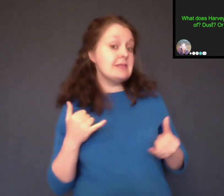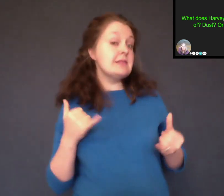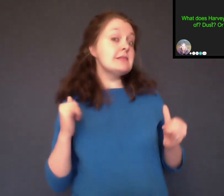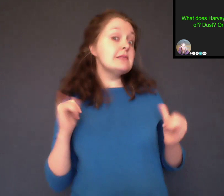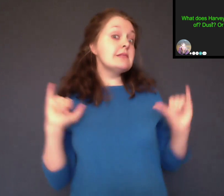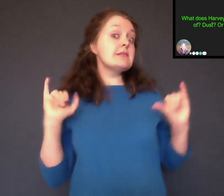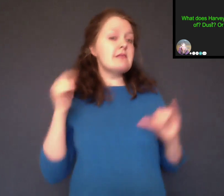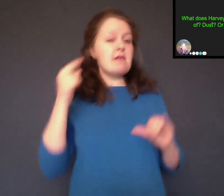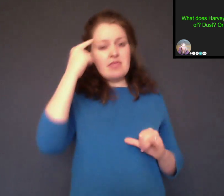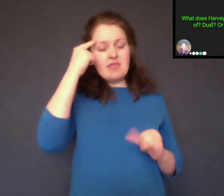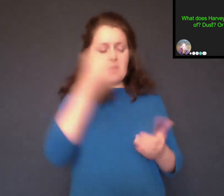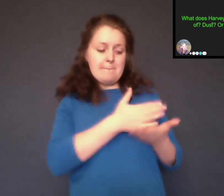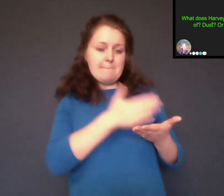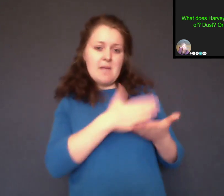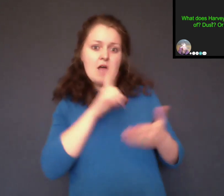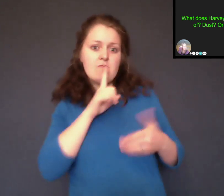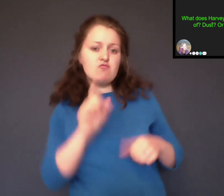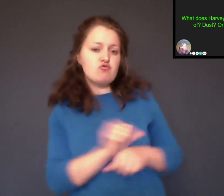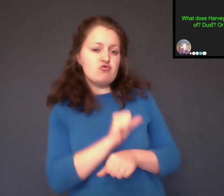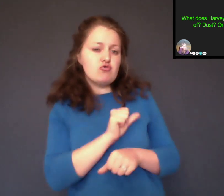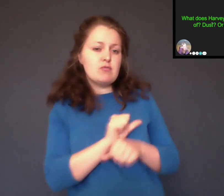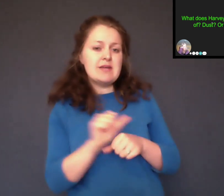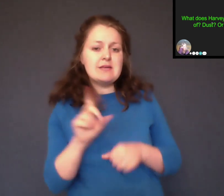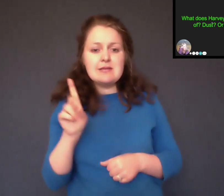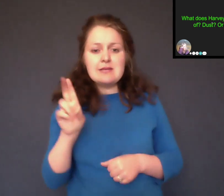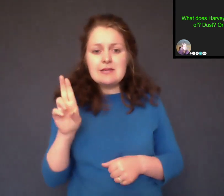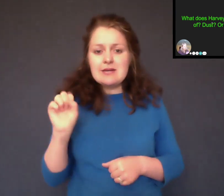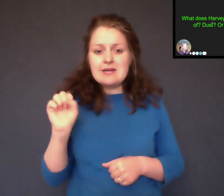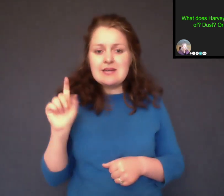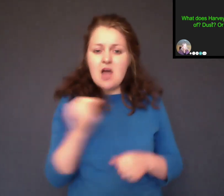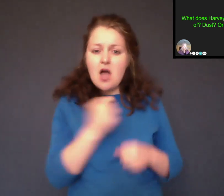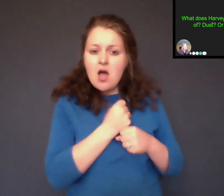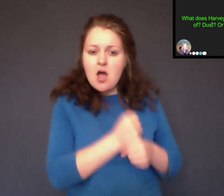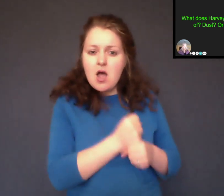the same trail thought of the dust let's keep reading and find out